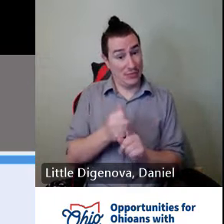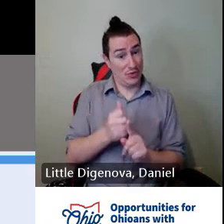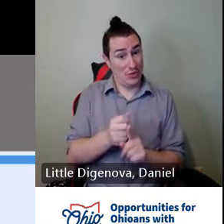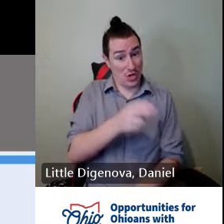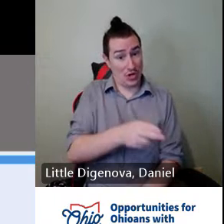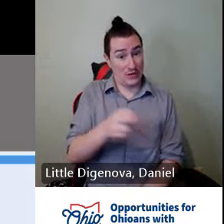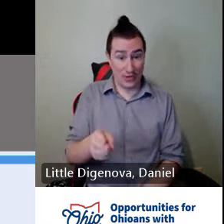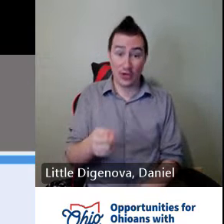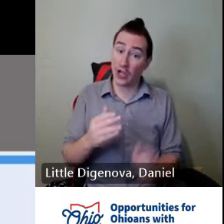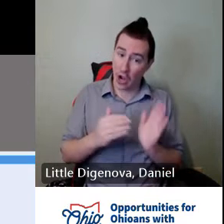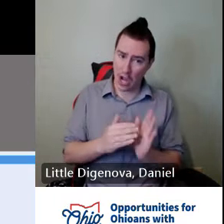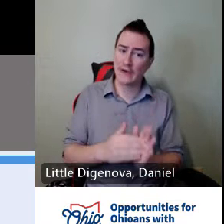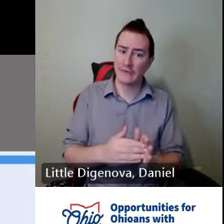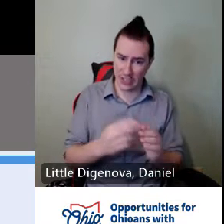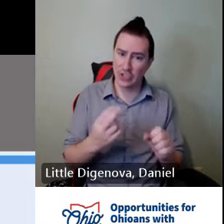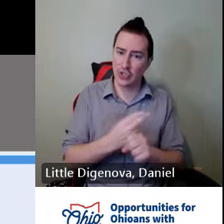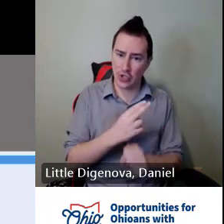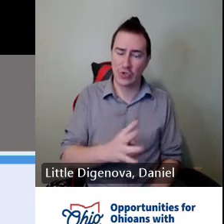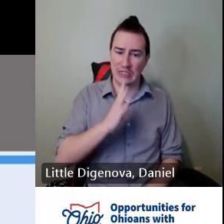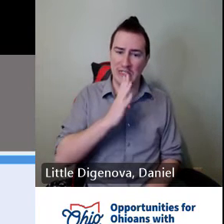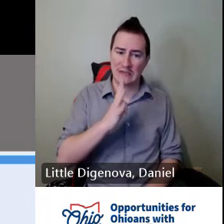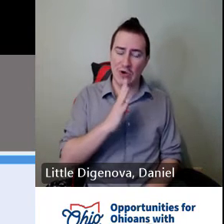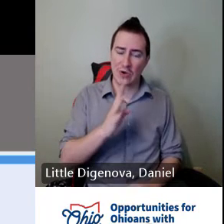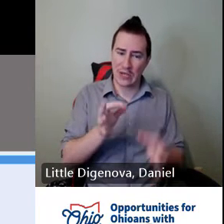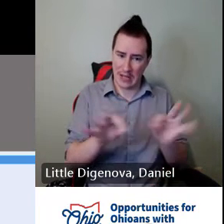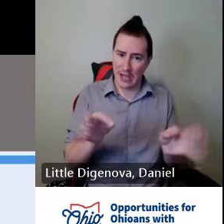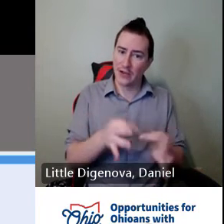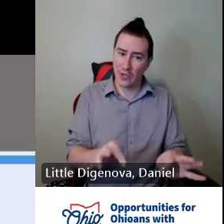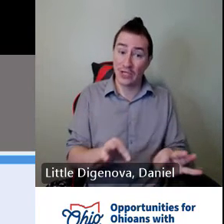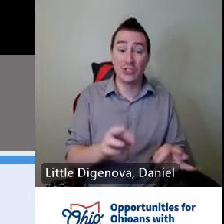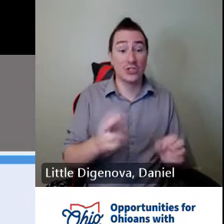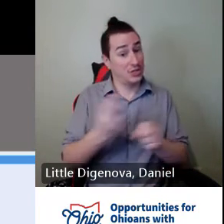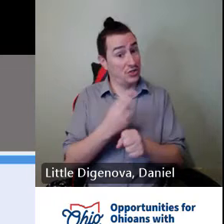language and may use assistive technology and services such as